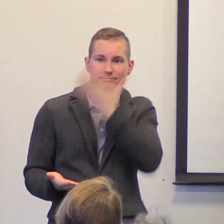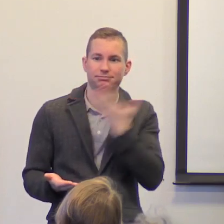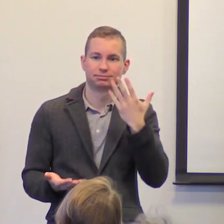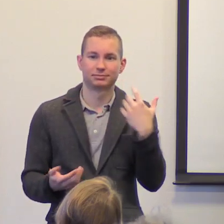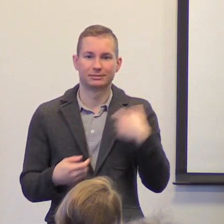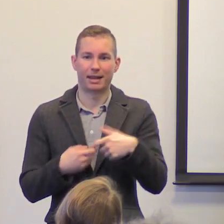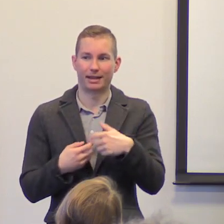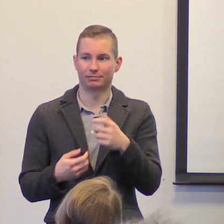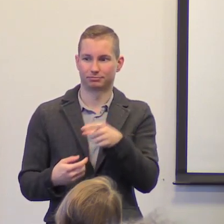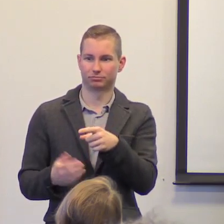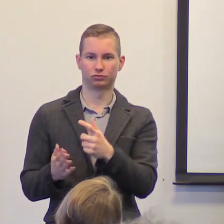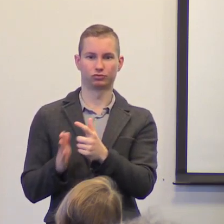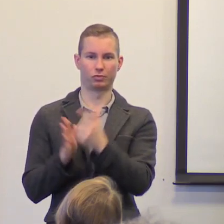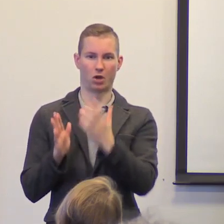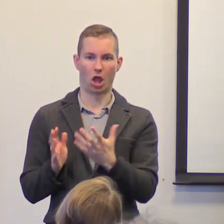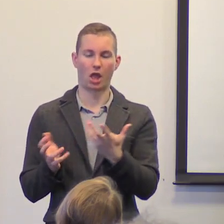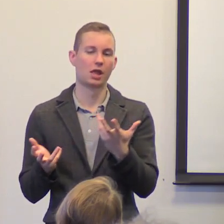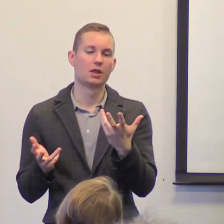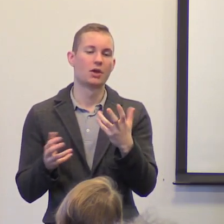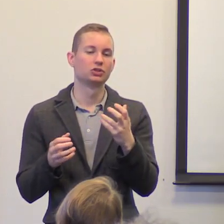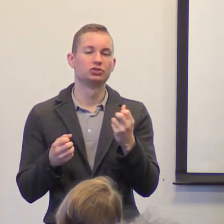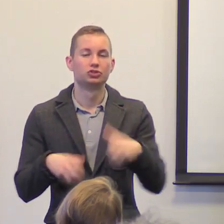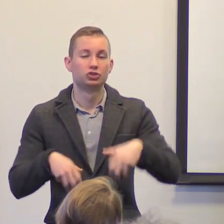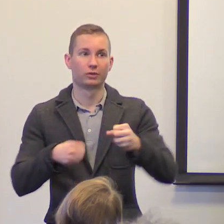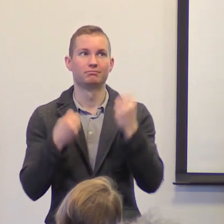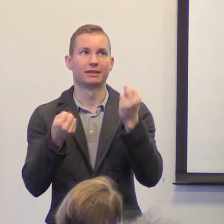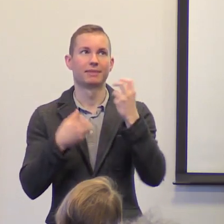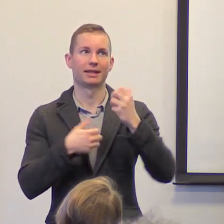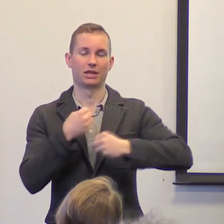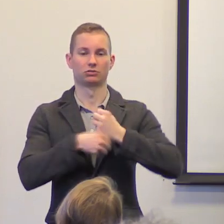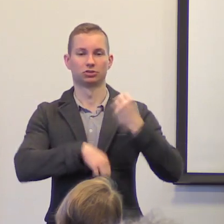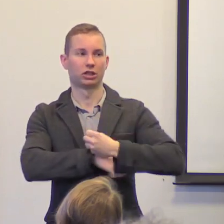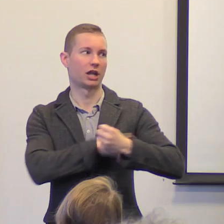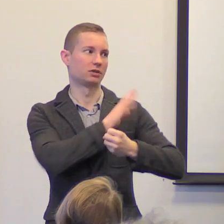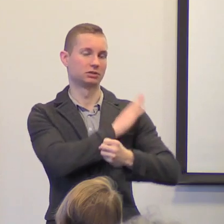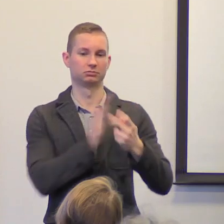Well, it took the ACLU several years of litigation to shut down Sheriff Joe in Arizona because that's unconstitutional.